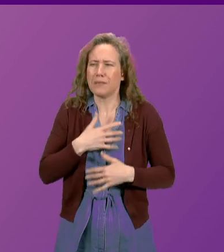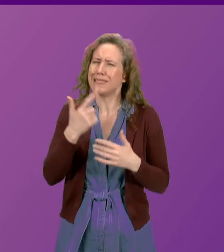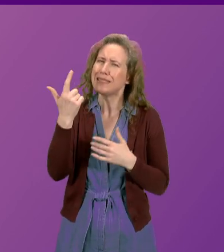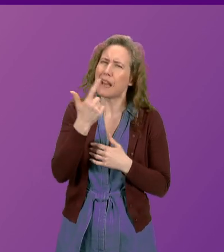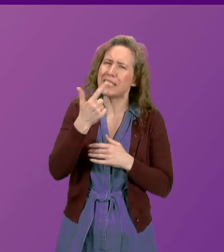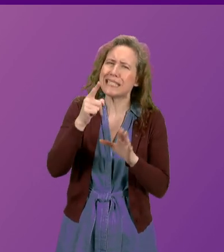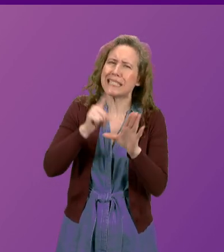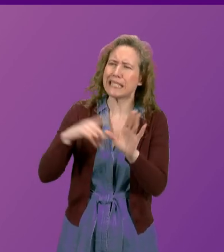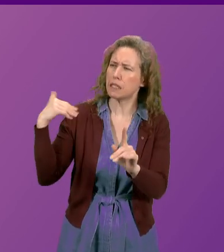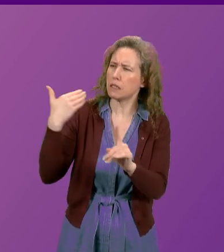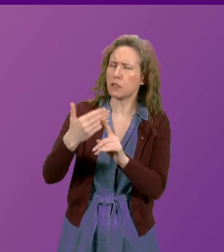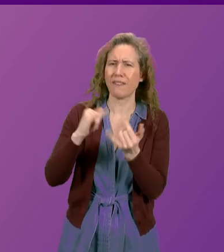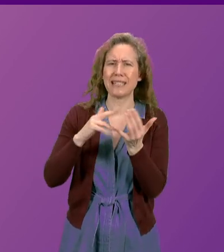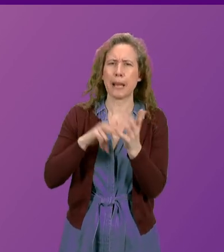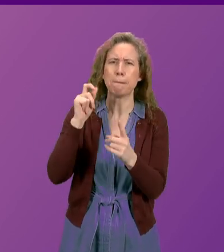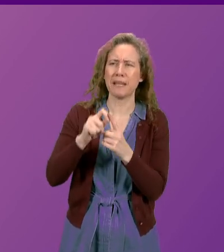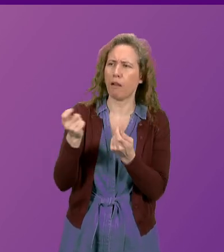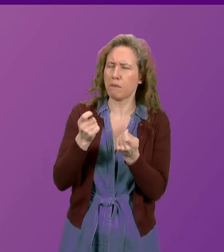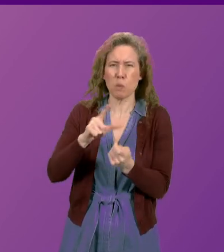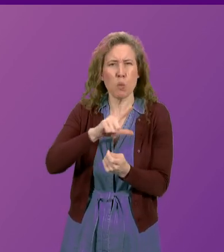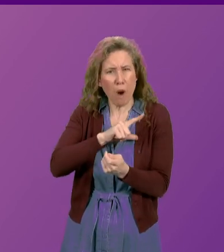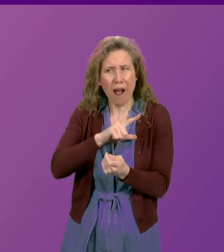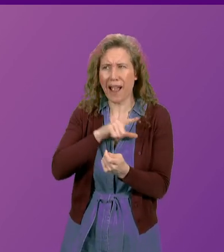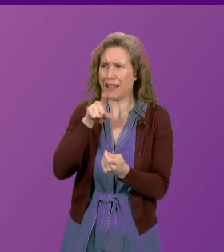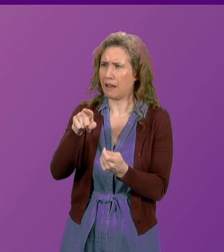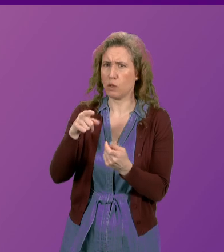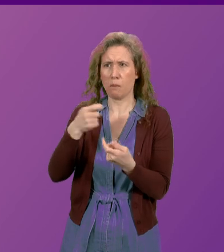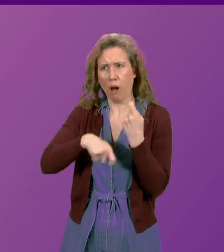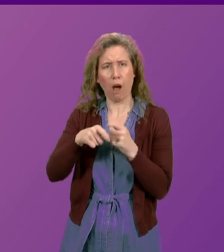Scottish National Party Government, why has corridor care become such a commonplace?